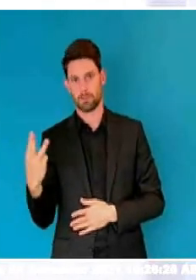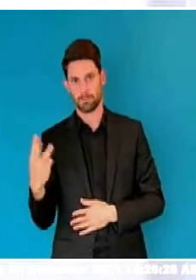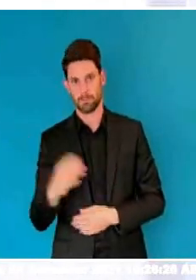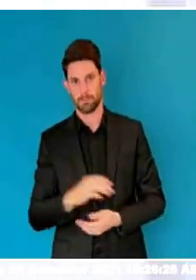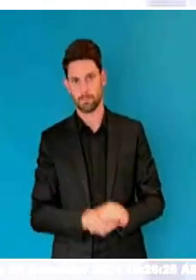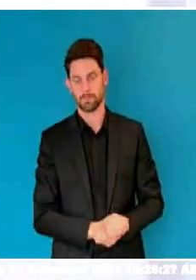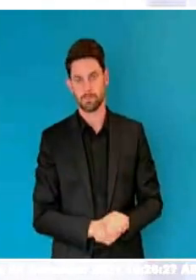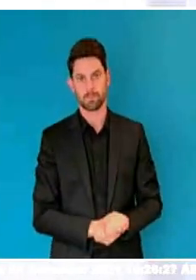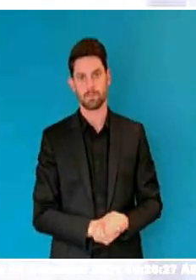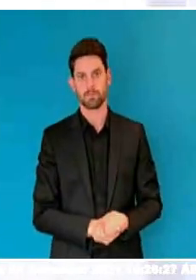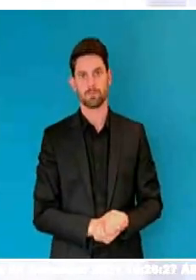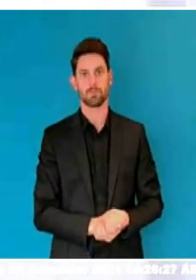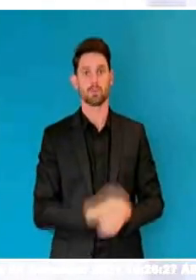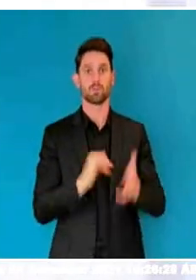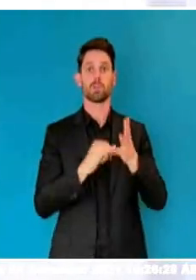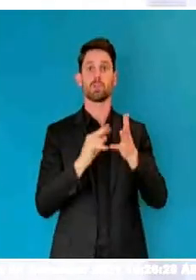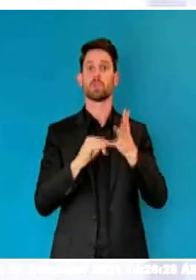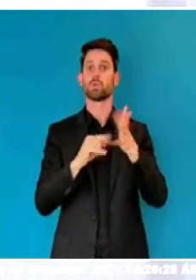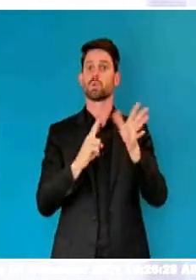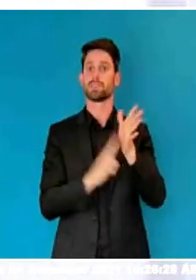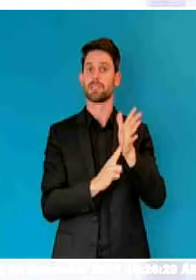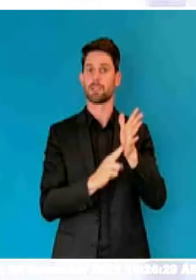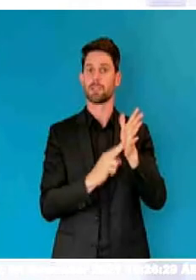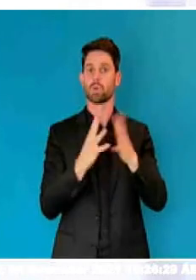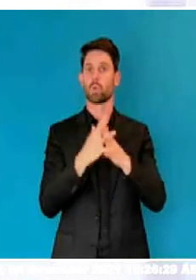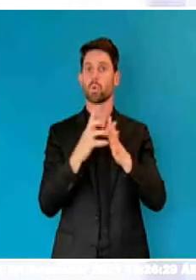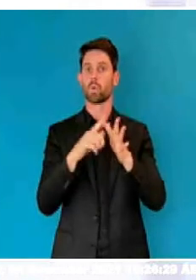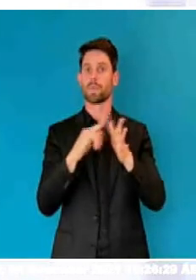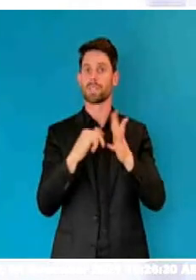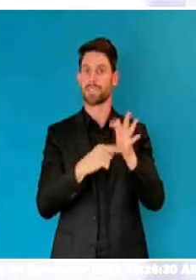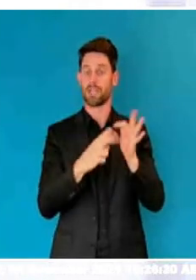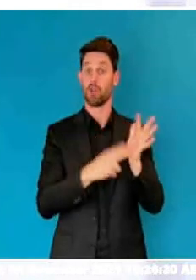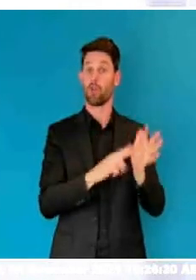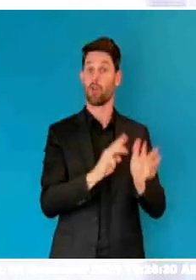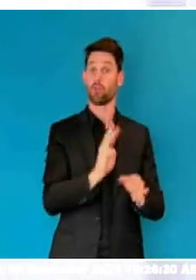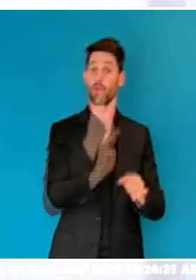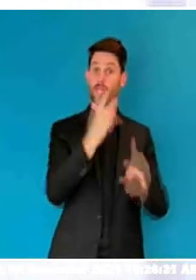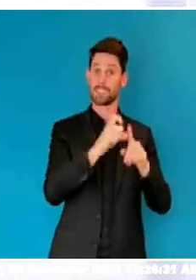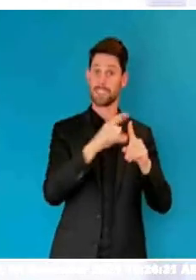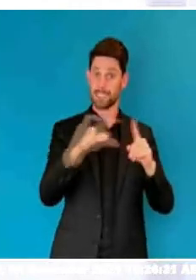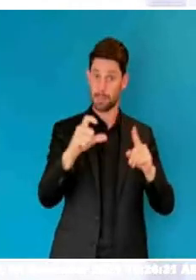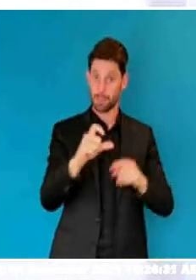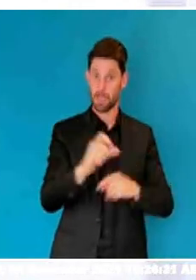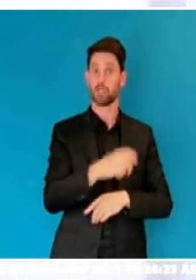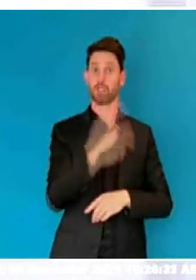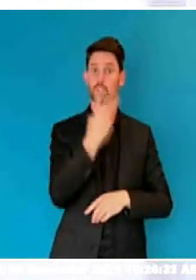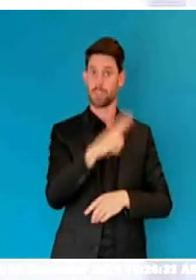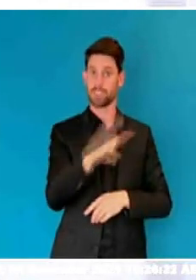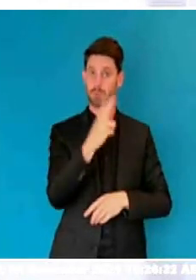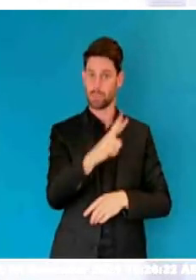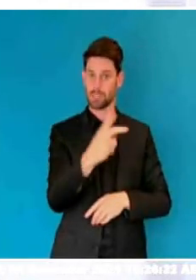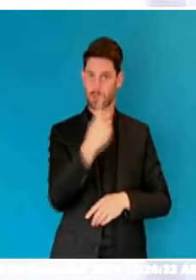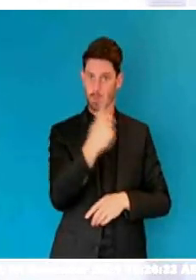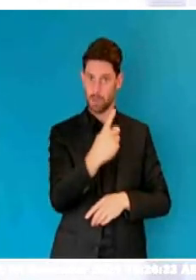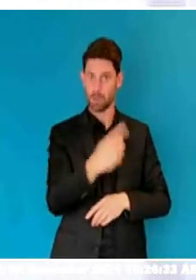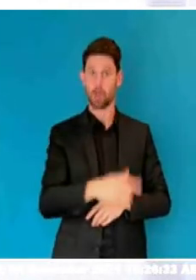The statement of Susan Weston dated 3 September 2021, 19 26 with